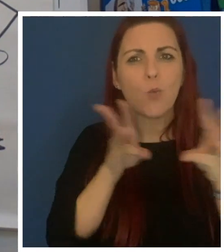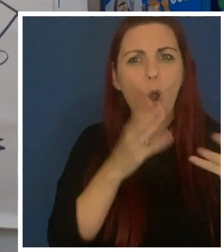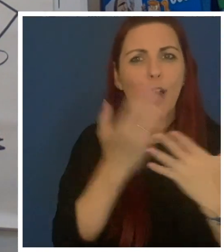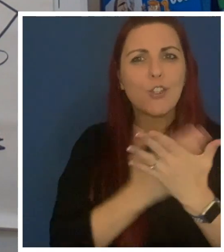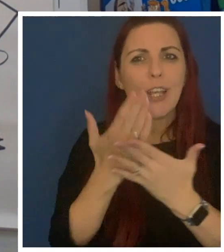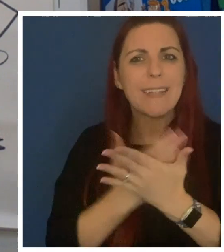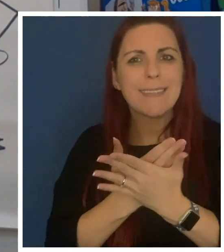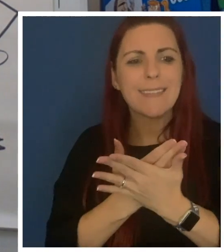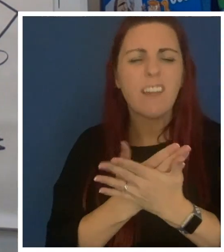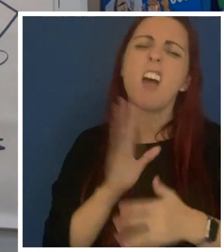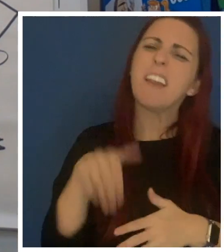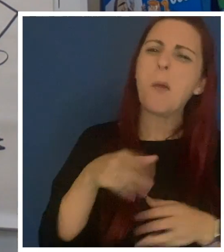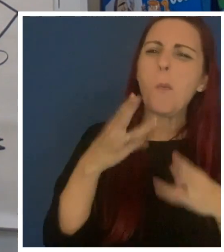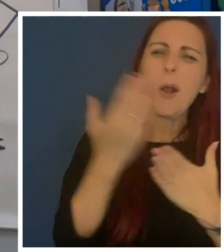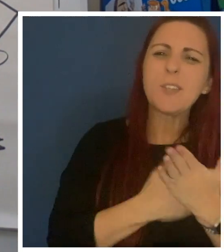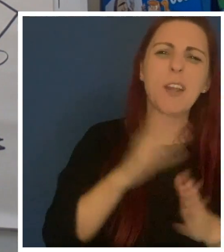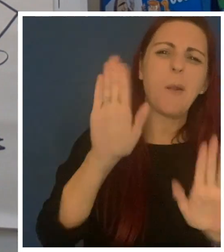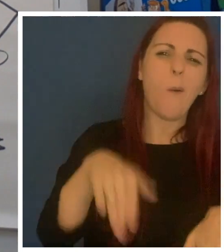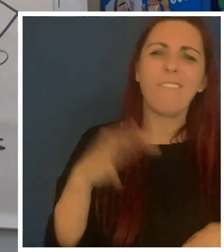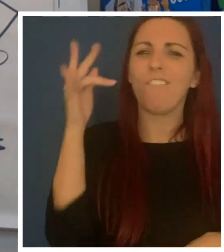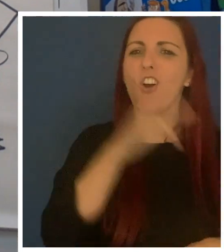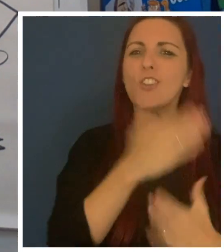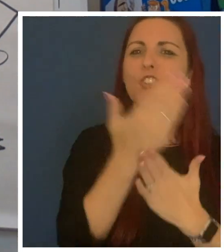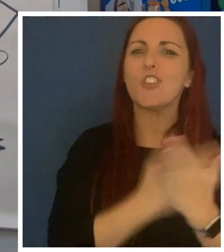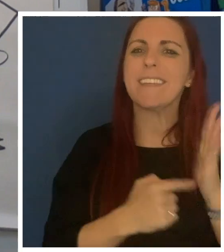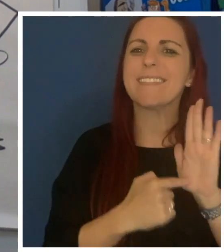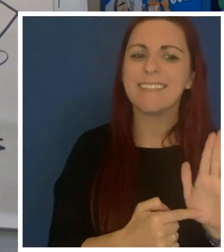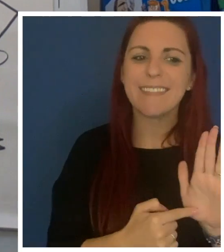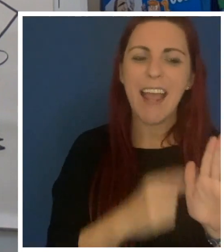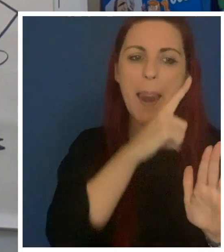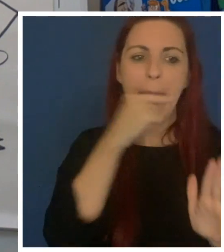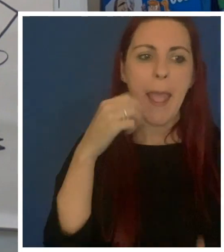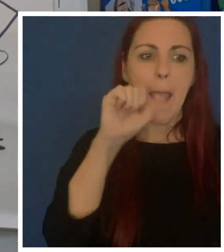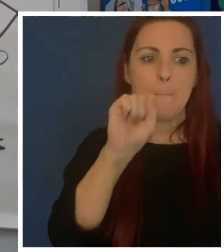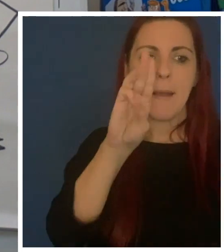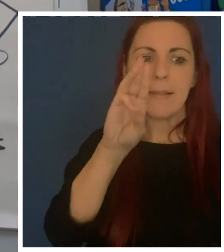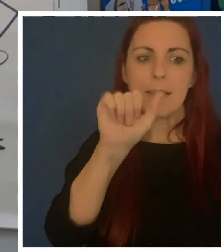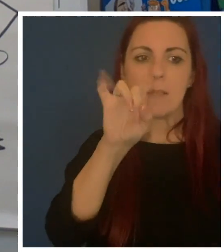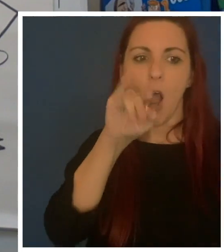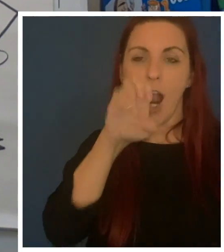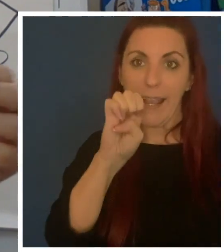it's not even a worksheet, I call it a fun sheet called Sparkie versus Guzzler and